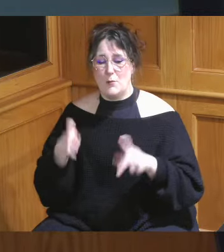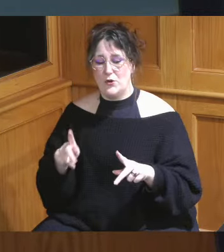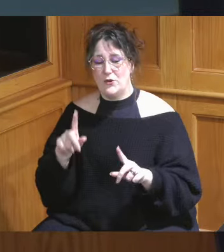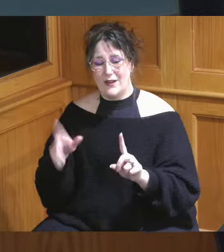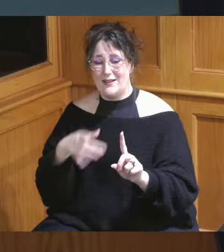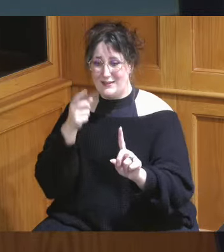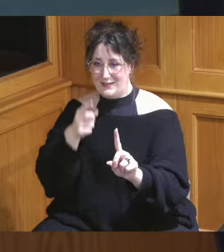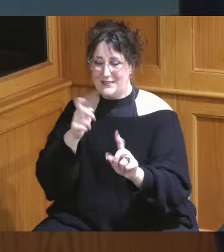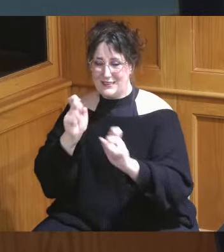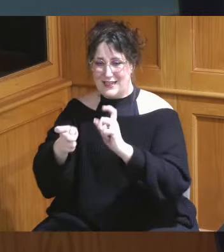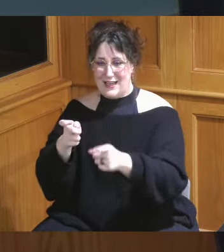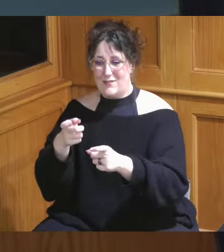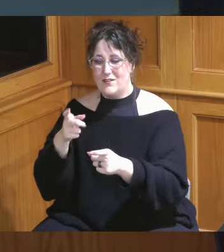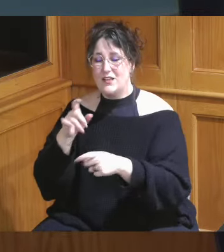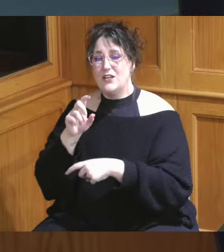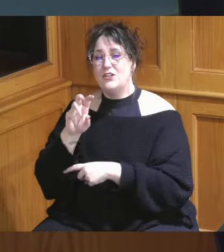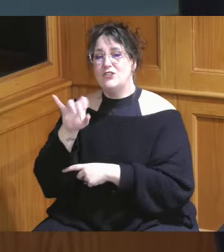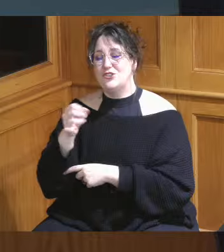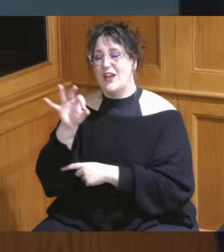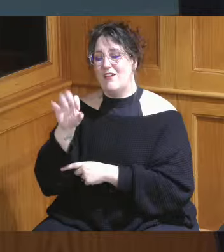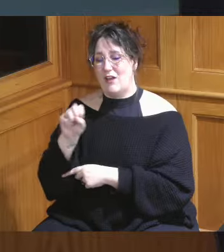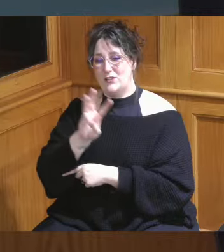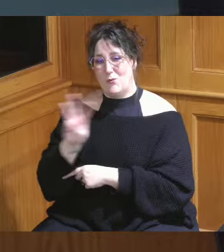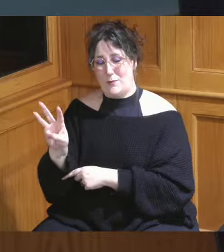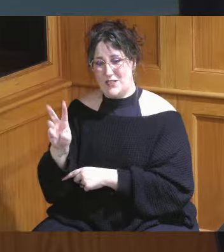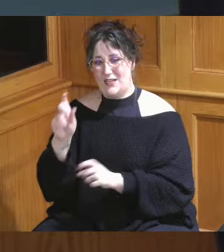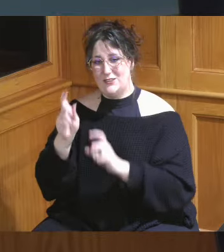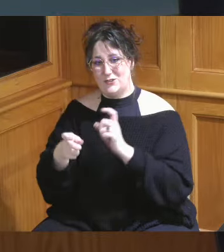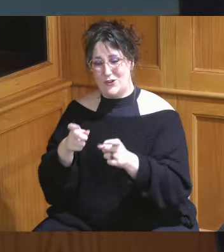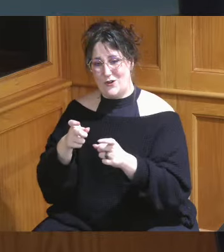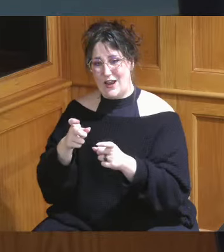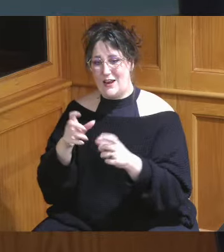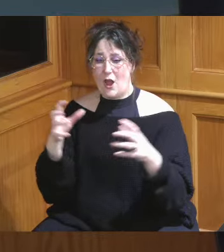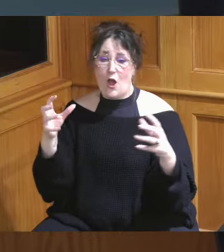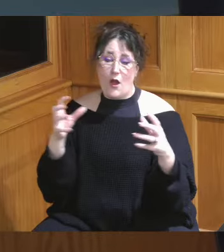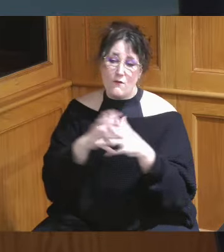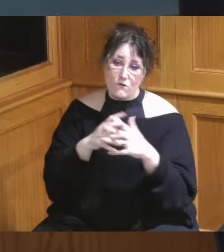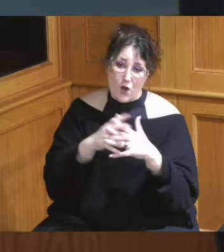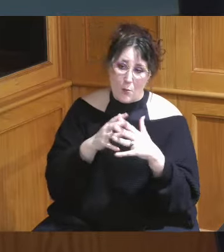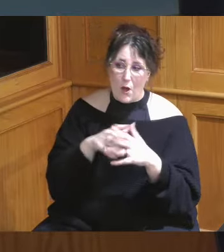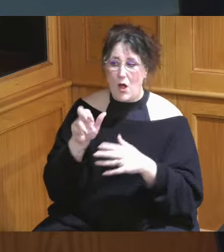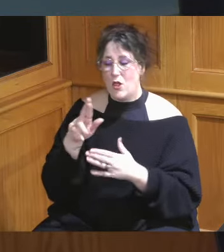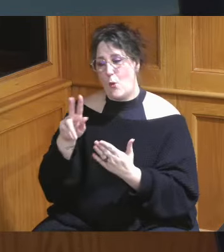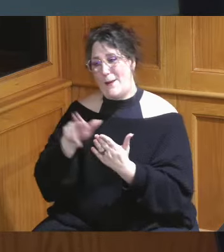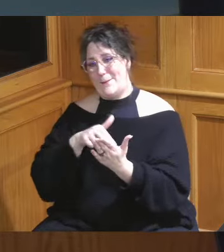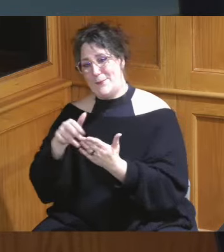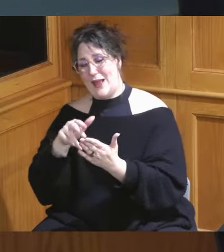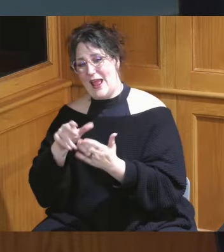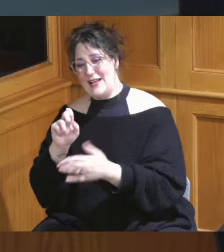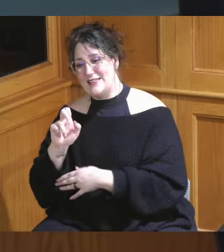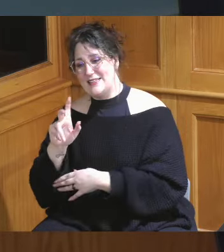U so please go to JF's website if you'd like to donate a football or a paint set or some slippers